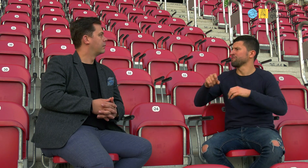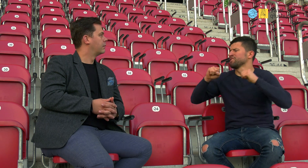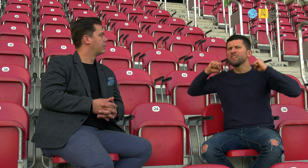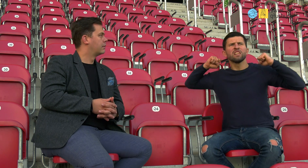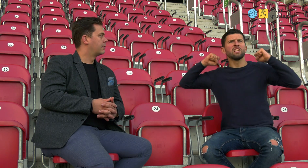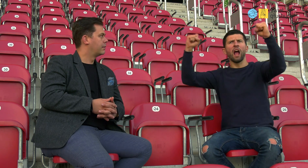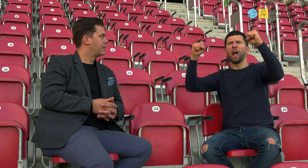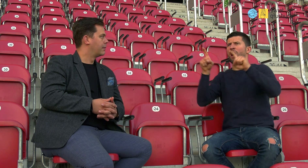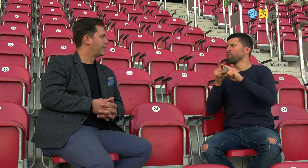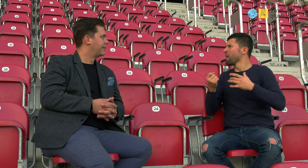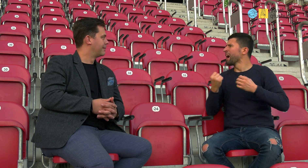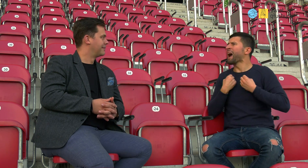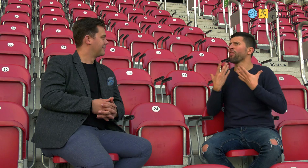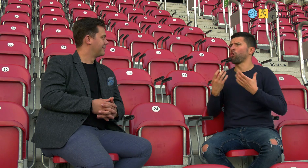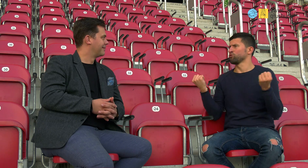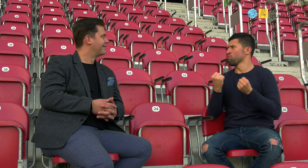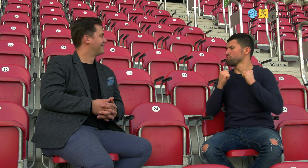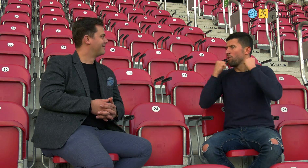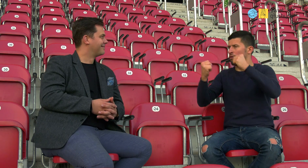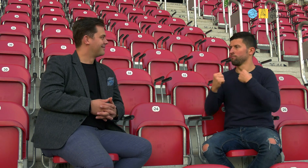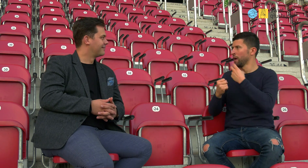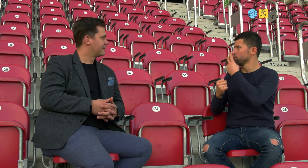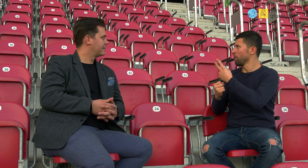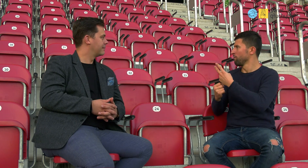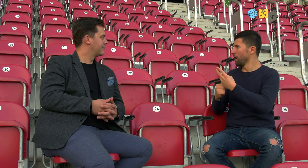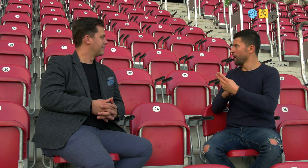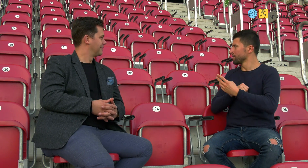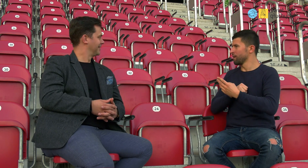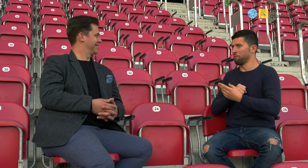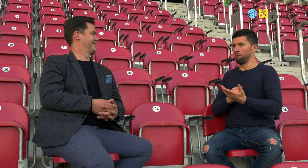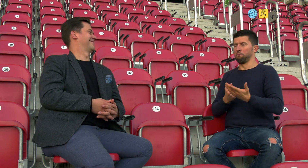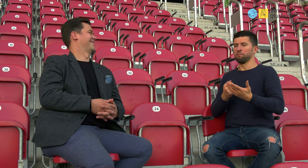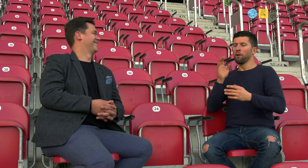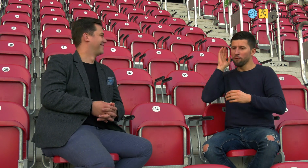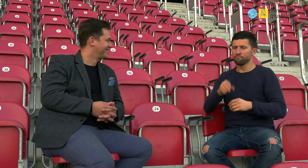My colleagues were so happy. They had great joy! When I saw this, I thought: "Cool."